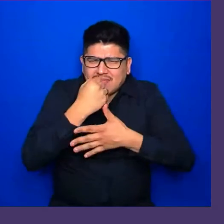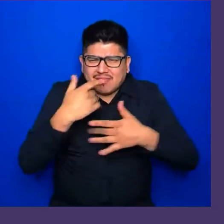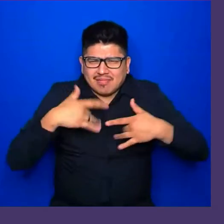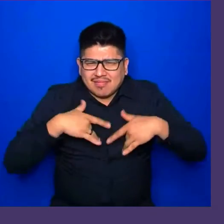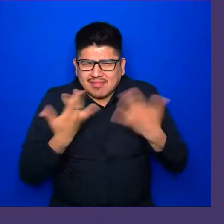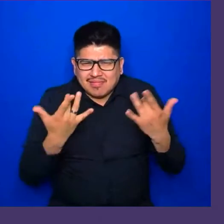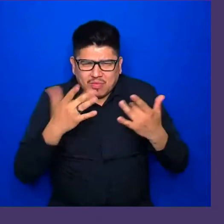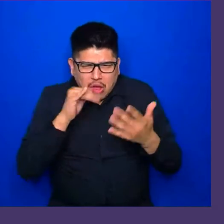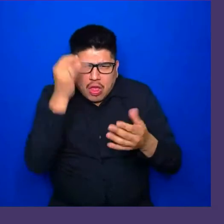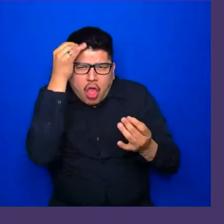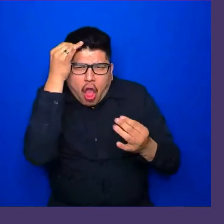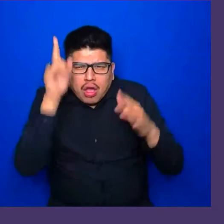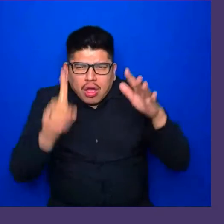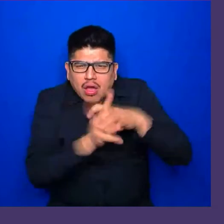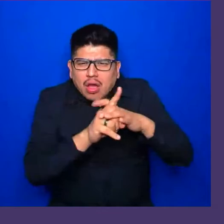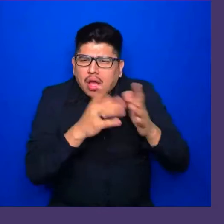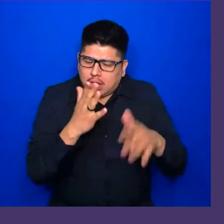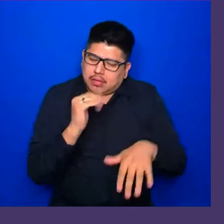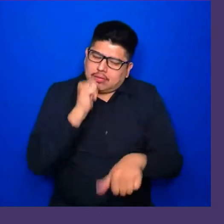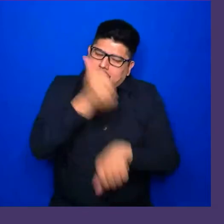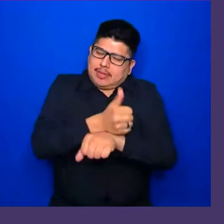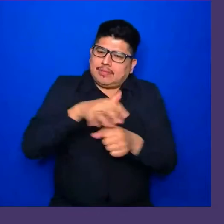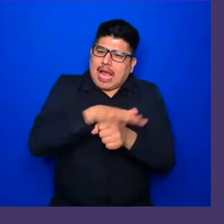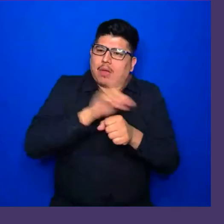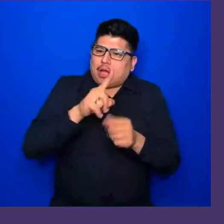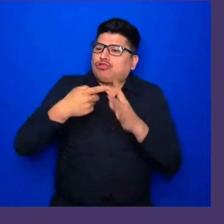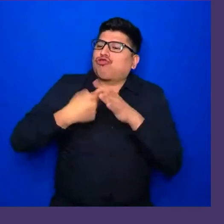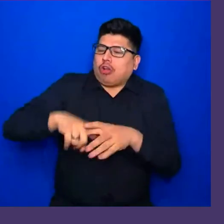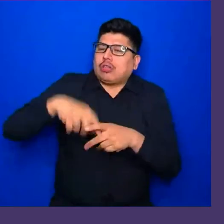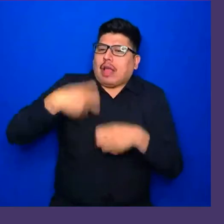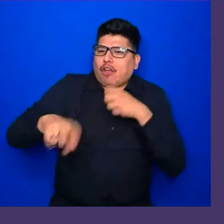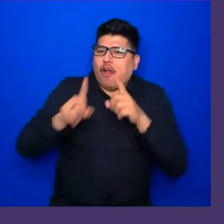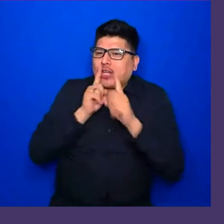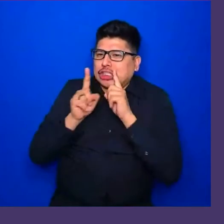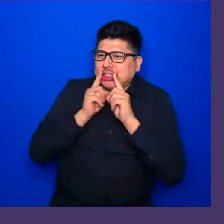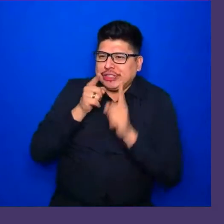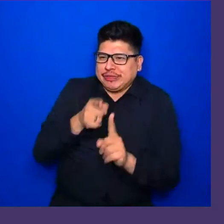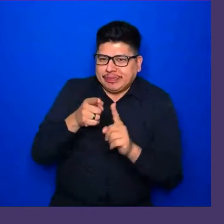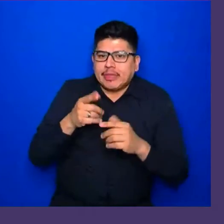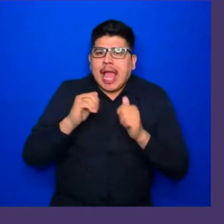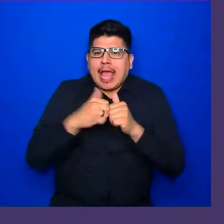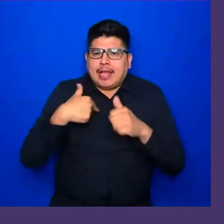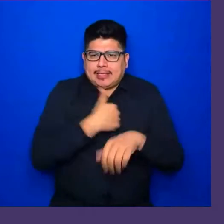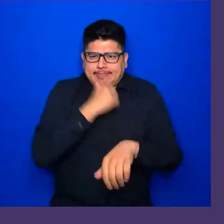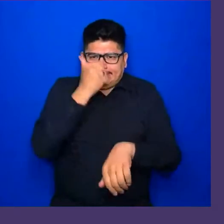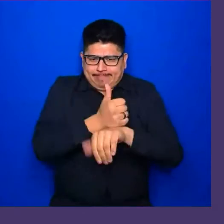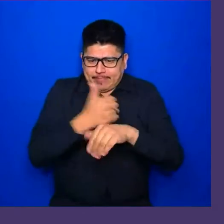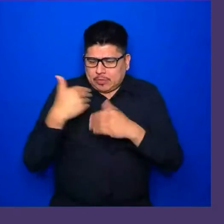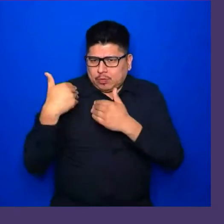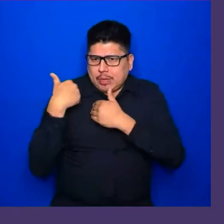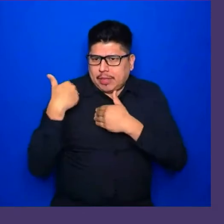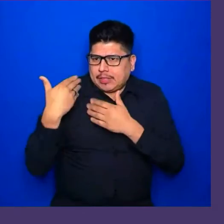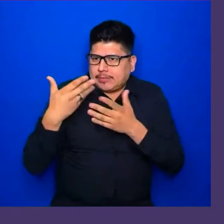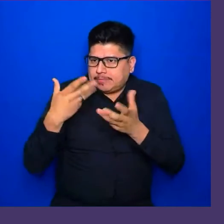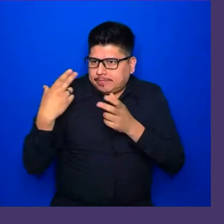Number two is, how do we create more shared responsibility so we're not just carrying that work forward, but we have more people carrying that work forward?